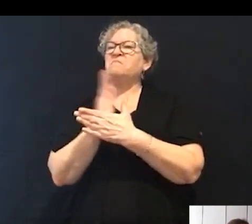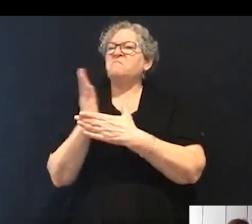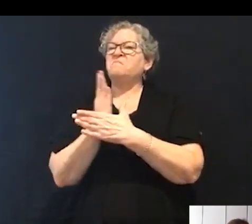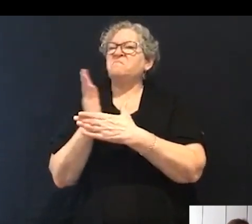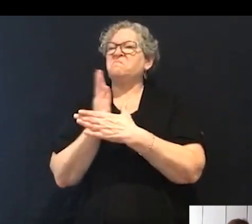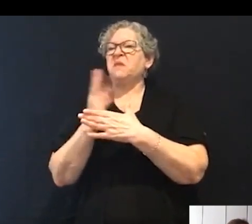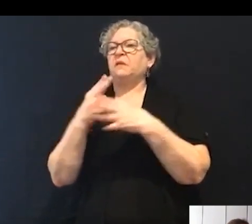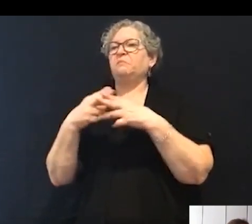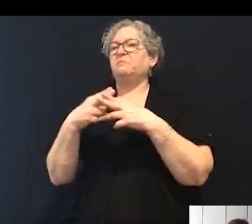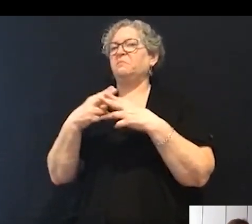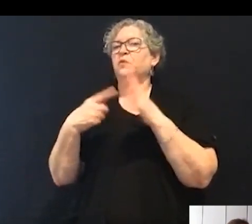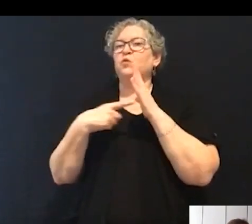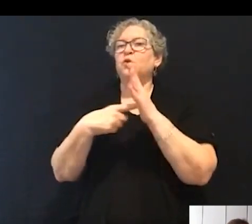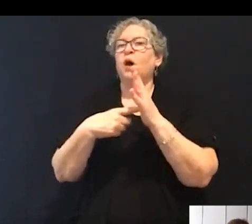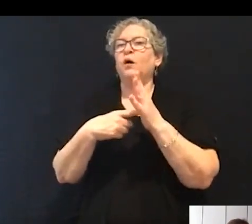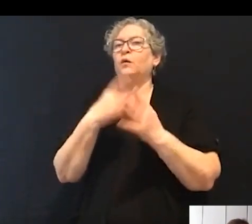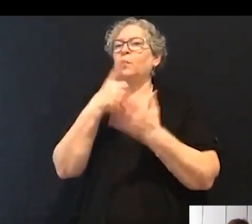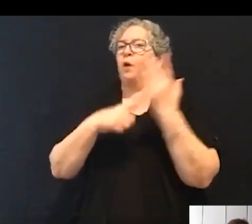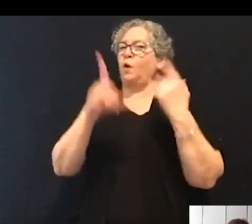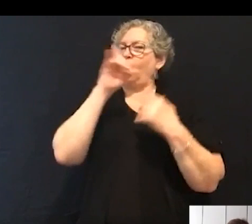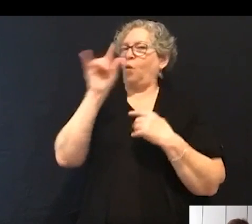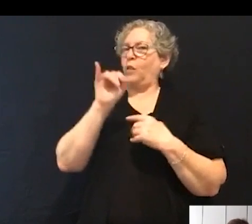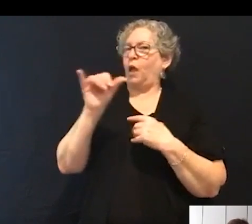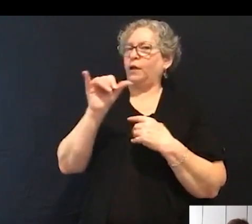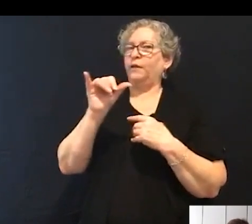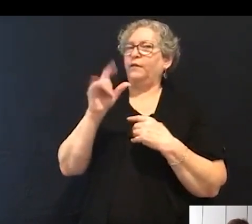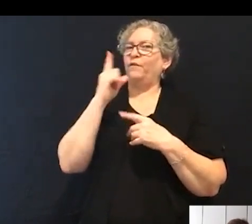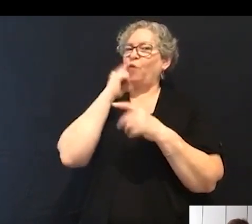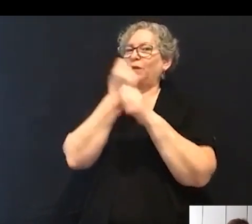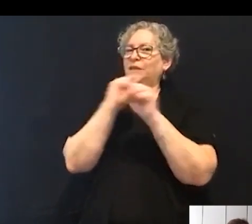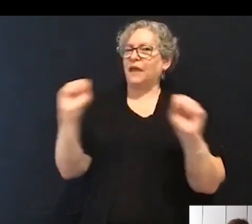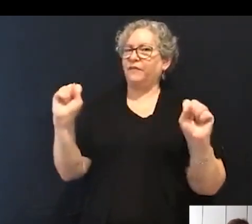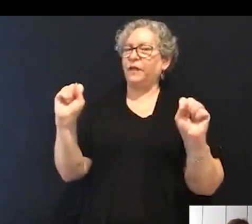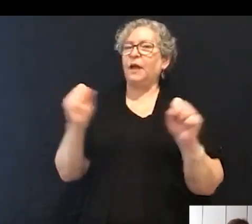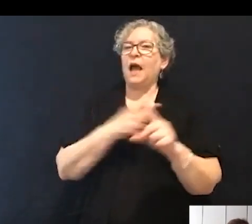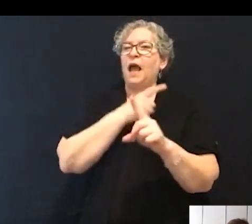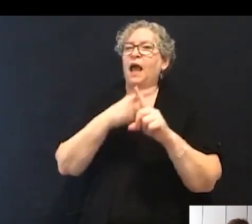to see where we stand in respect to safety and also therapeutic effects.